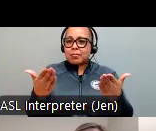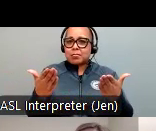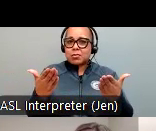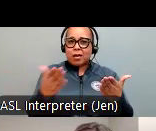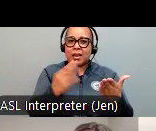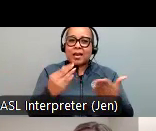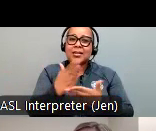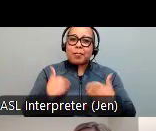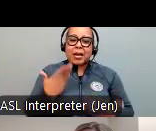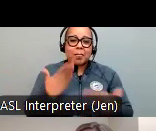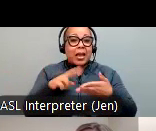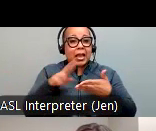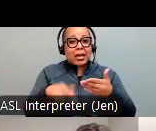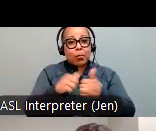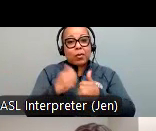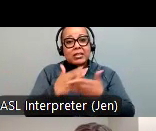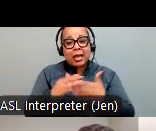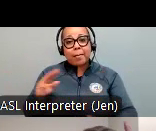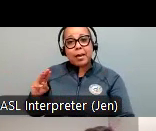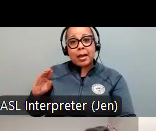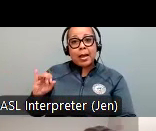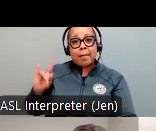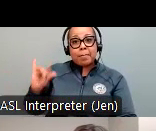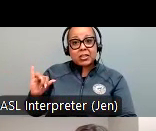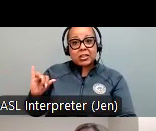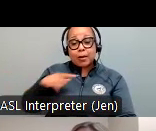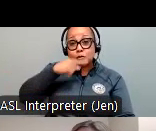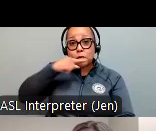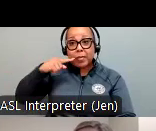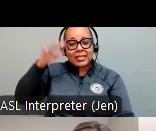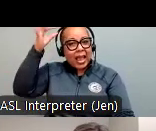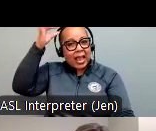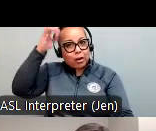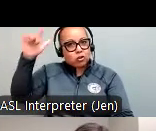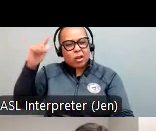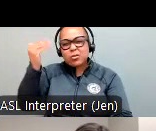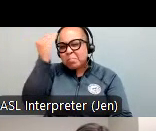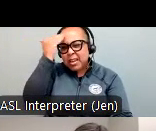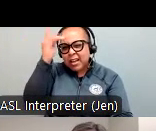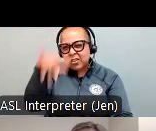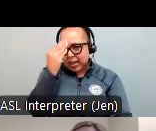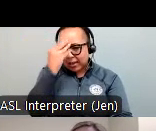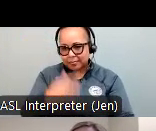somebody may end up with some minty toothpaste hair gel. So just being conscious of that.